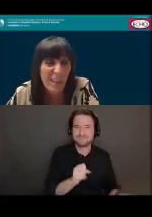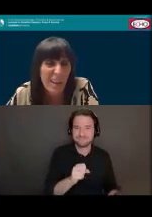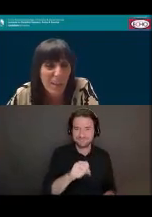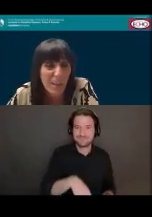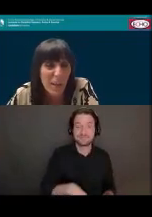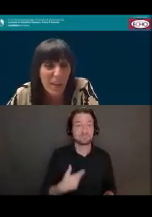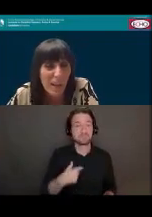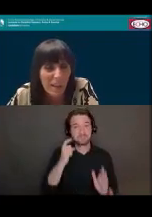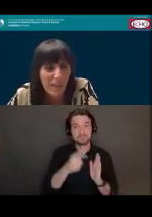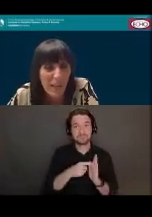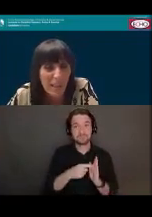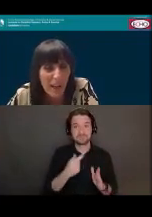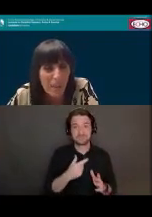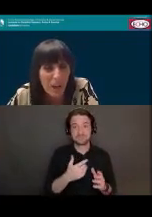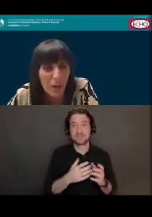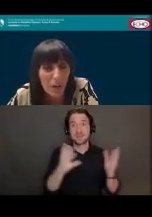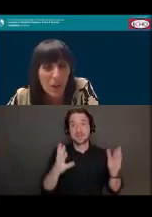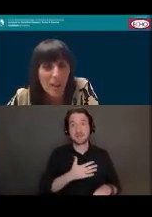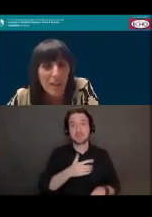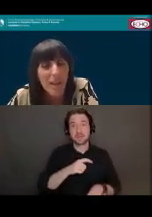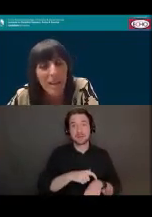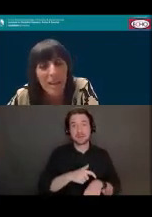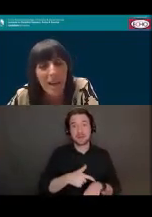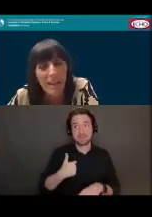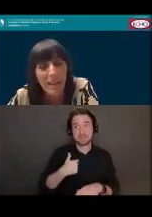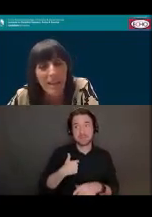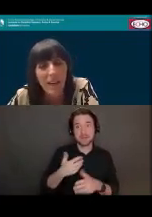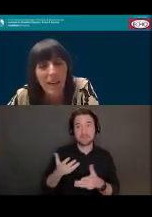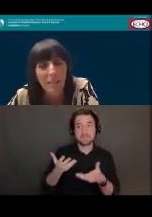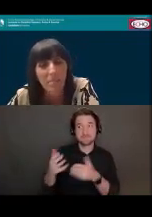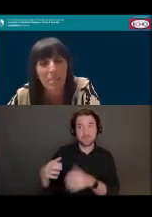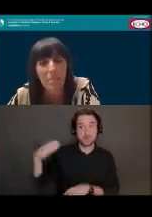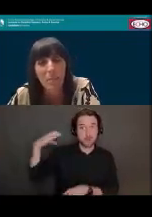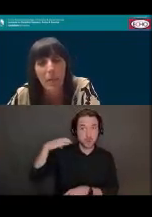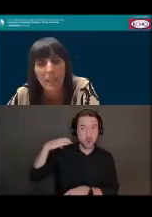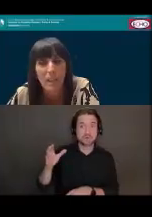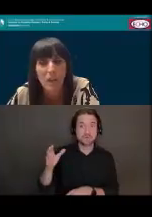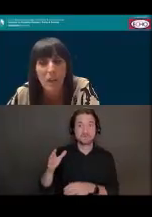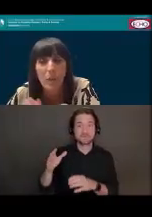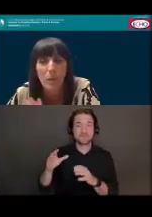that I spend a lot of my time coaching that regulation through